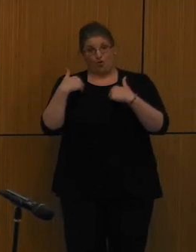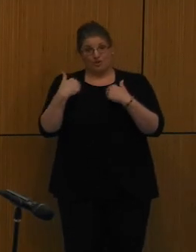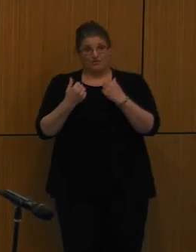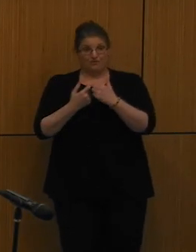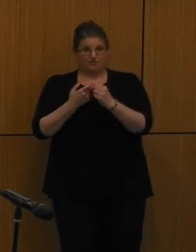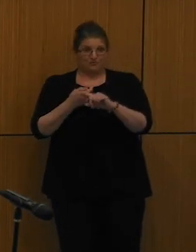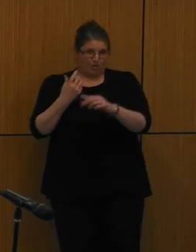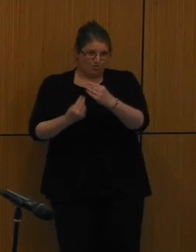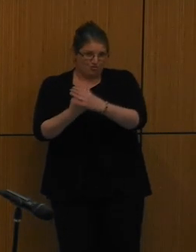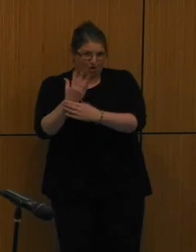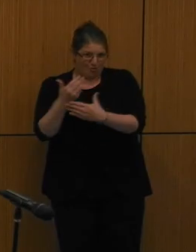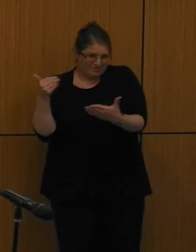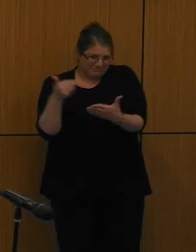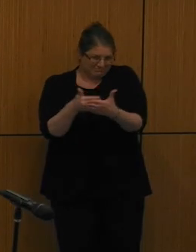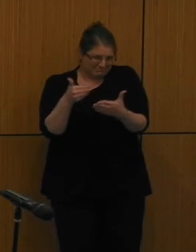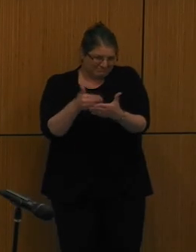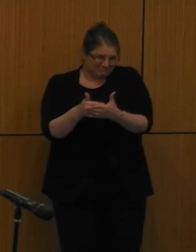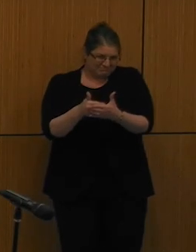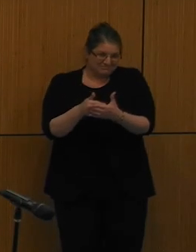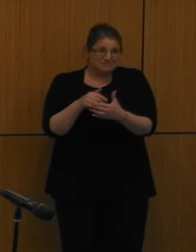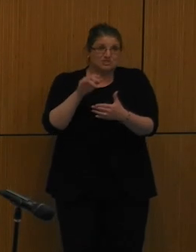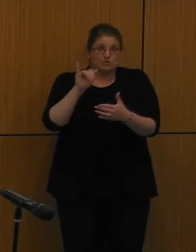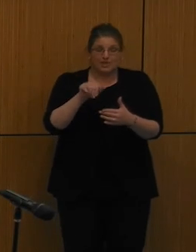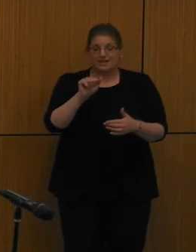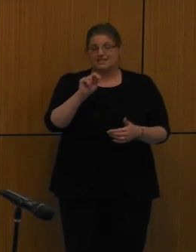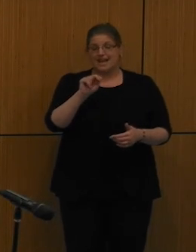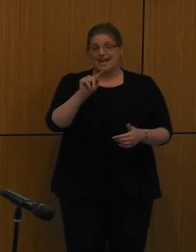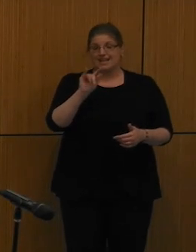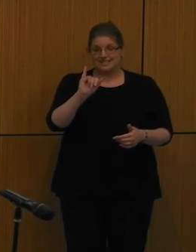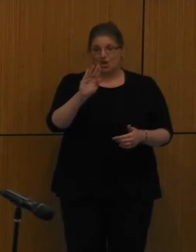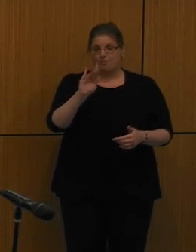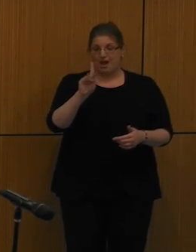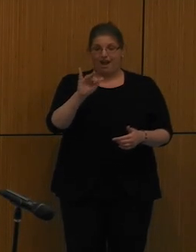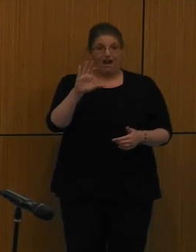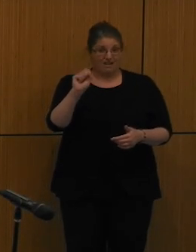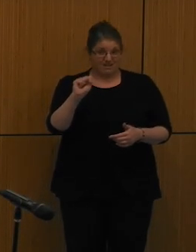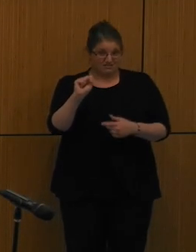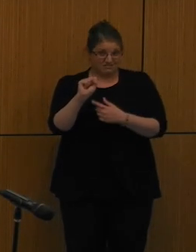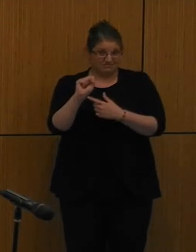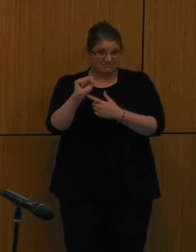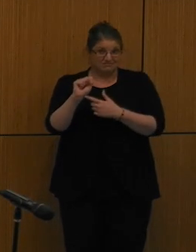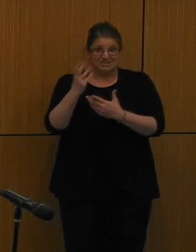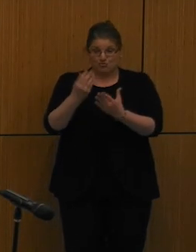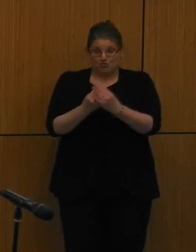Those are antibiotics that these organisms are producing. And those antibiotics might also be something that is useful.